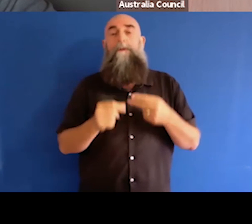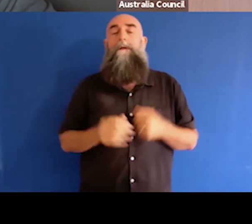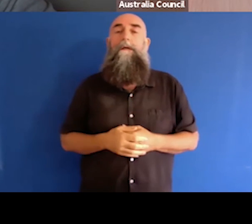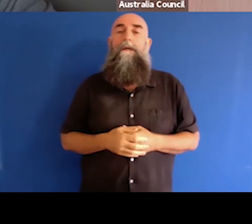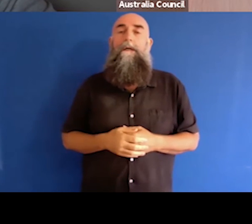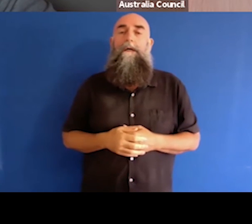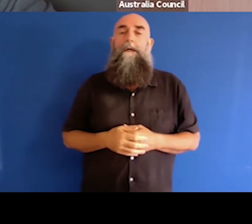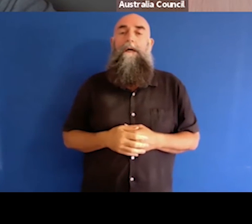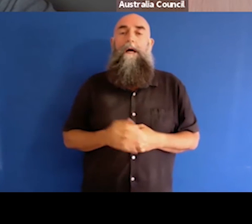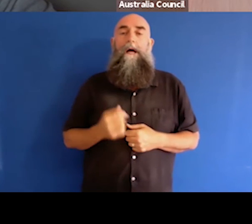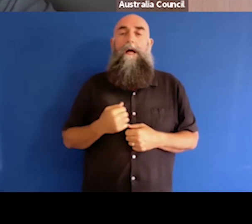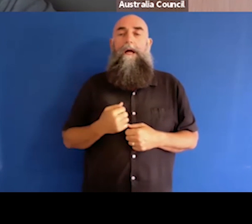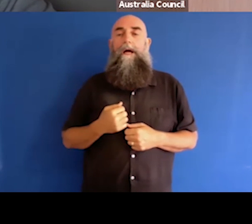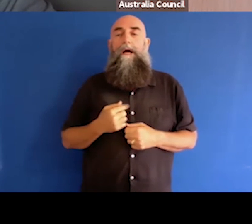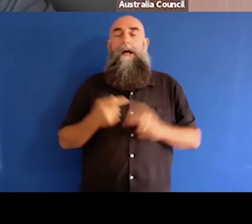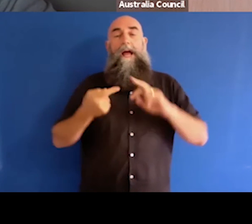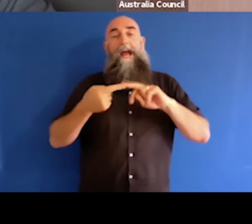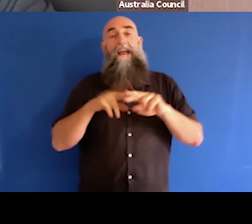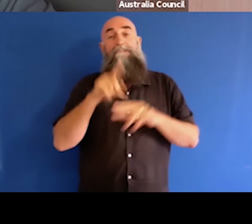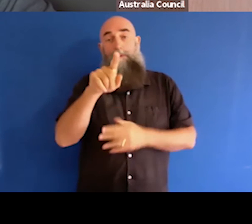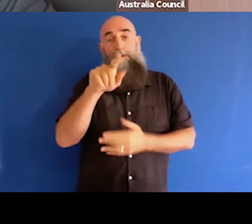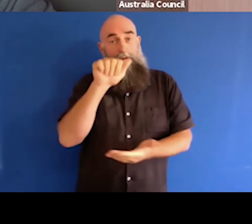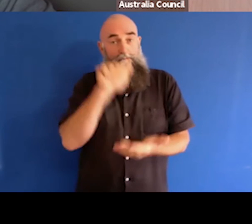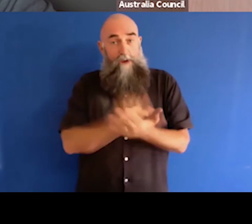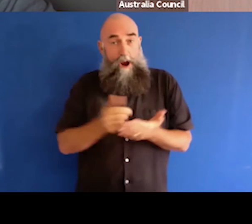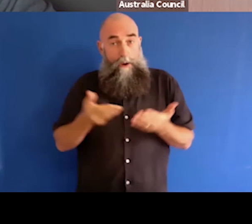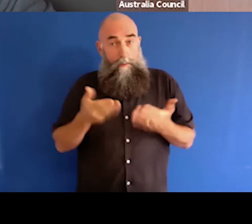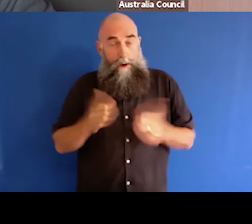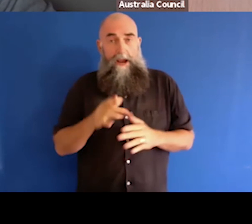These are things that if you get it right, then you protect yourself from having